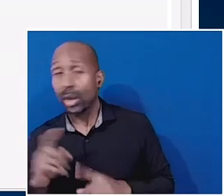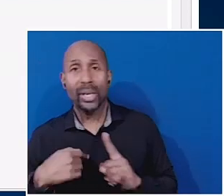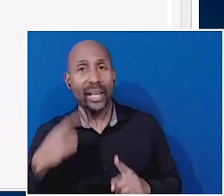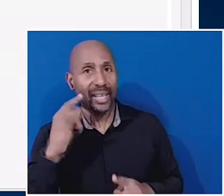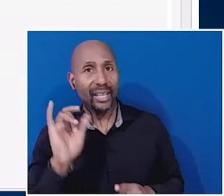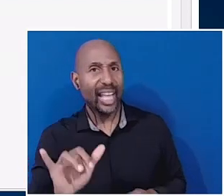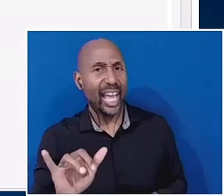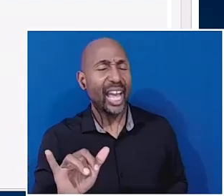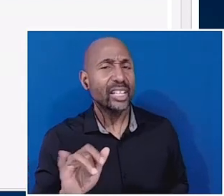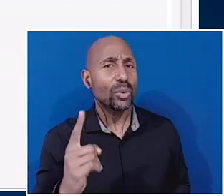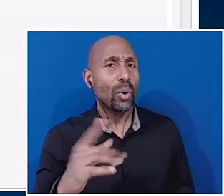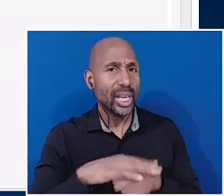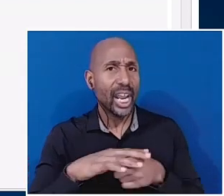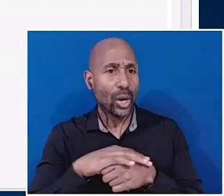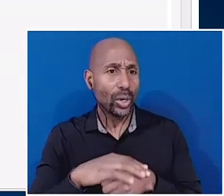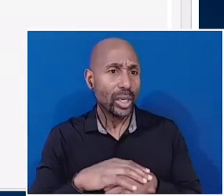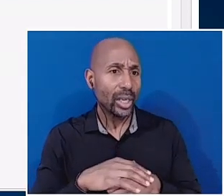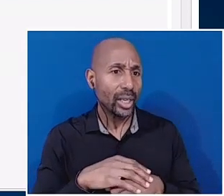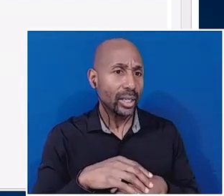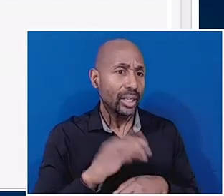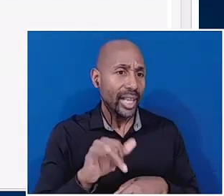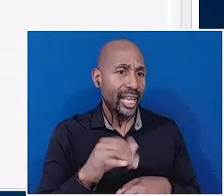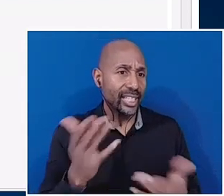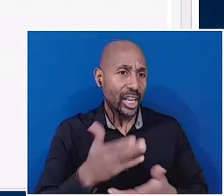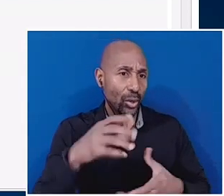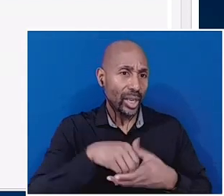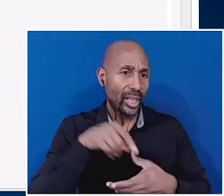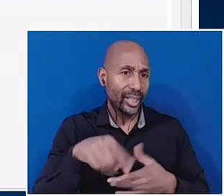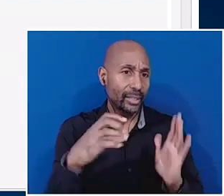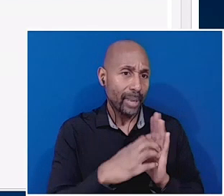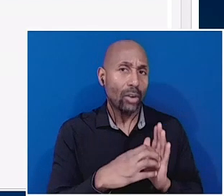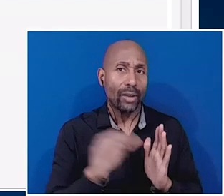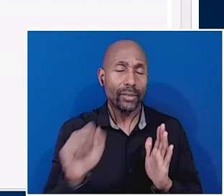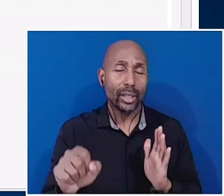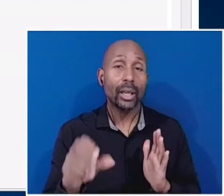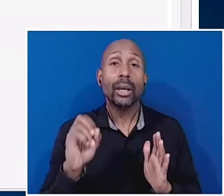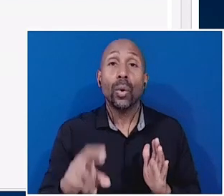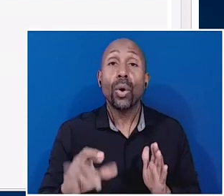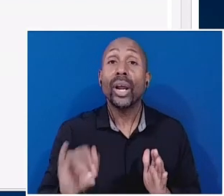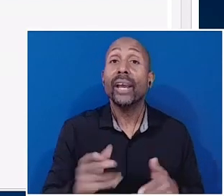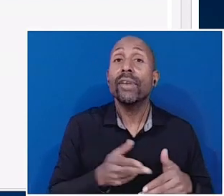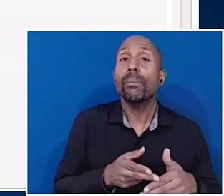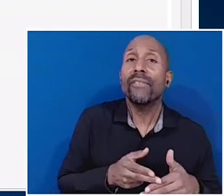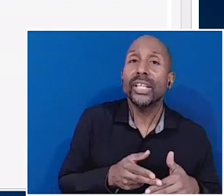reas listed here. Or is provisionally certified under 668.13.